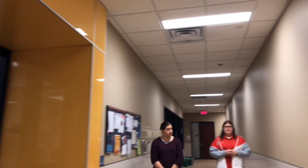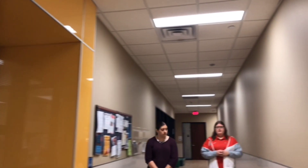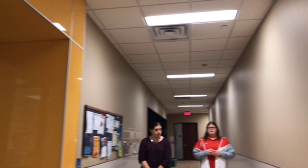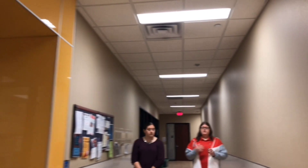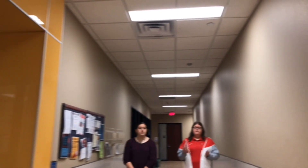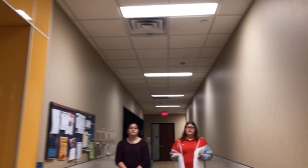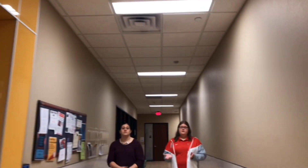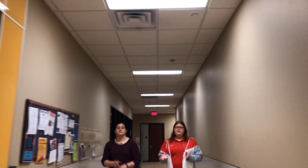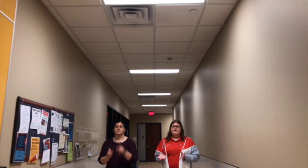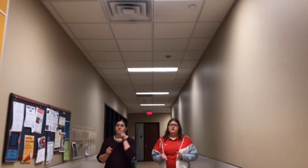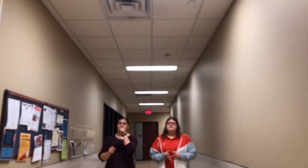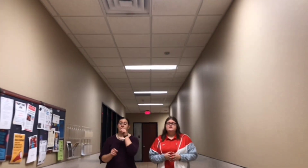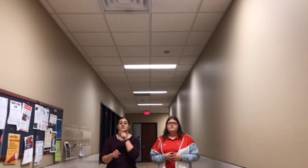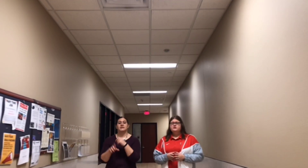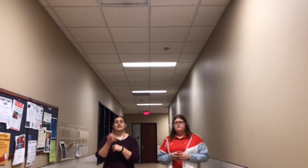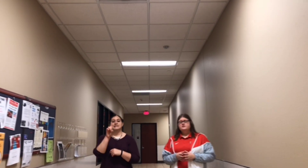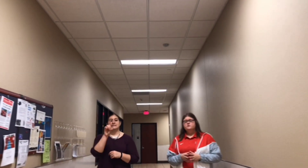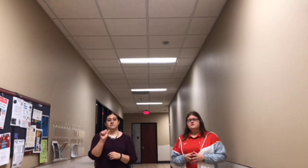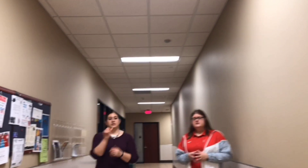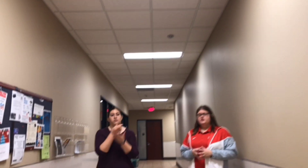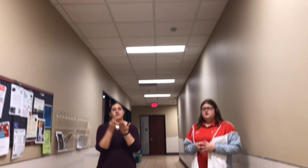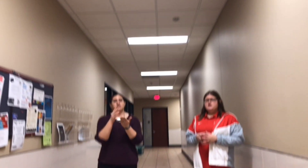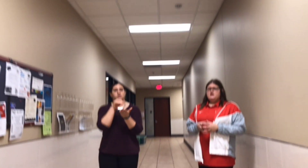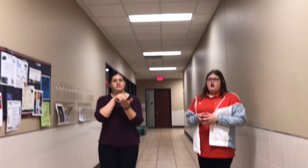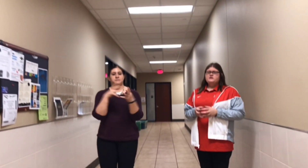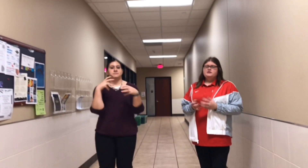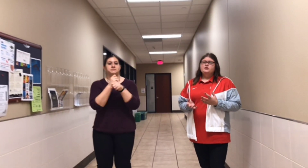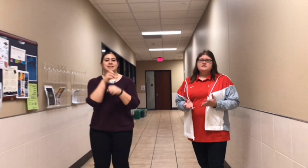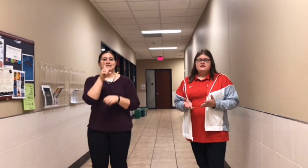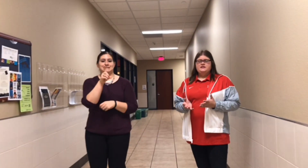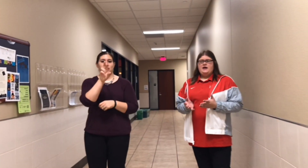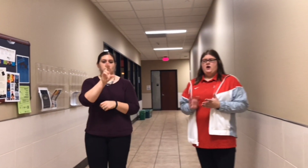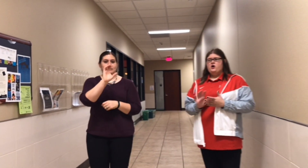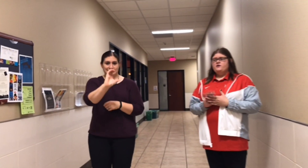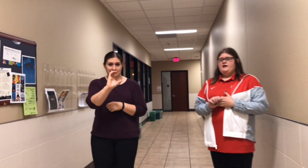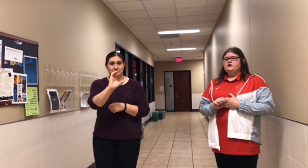Here we have our Disability Resource Center, our "DRC," they are there